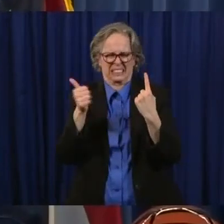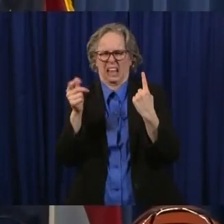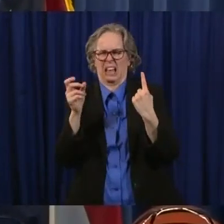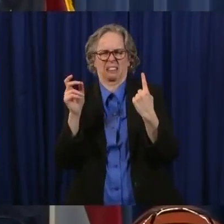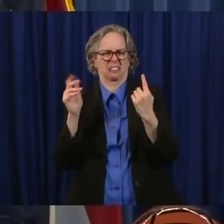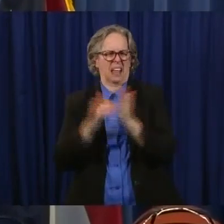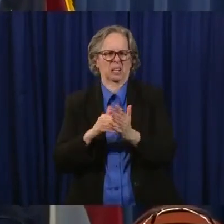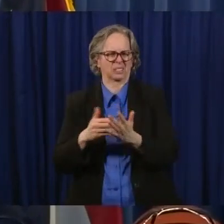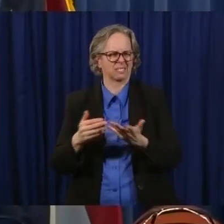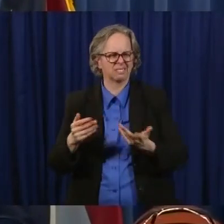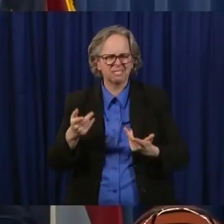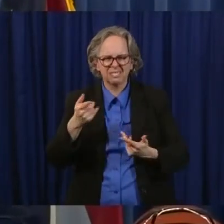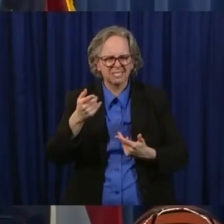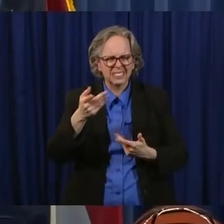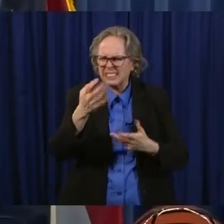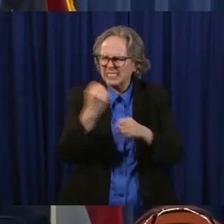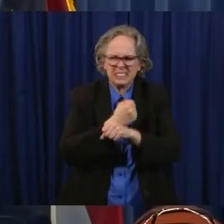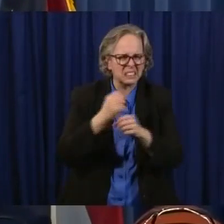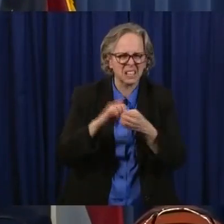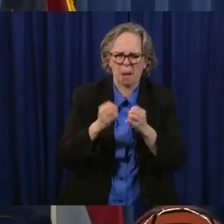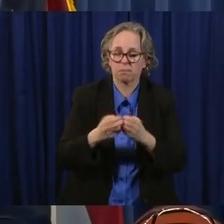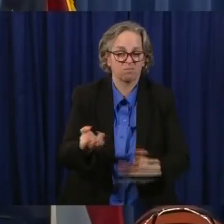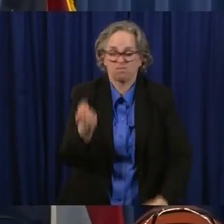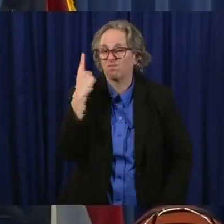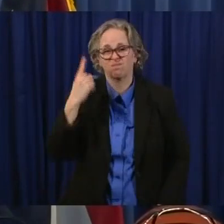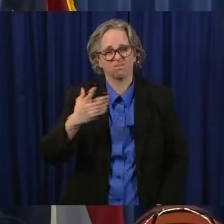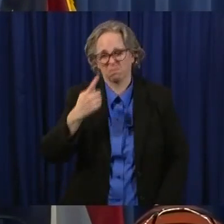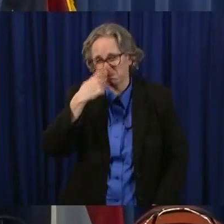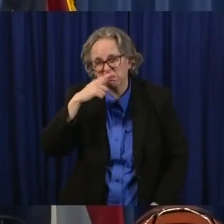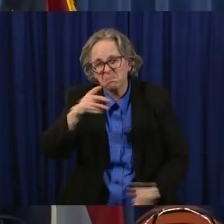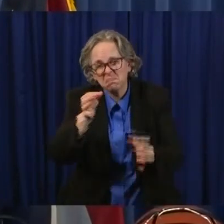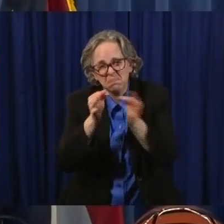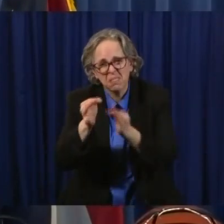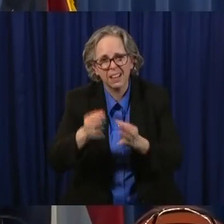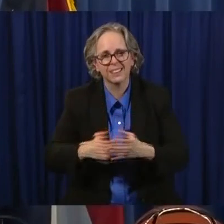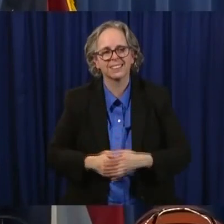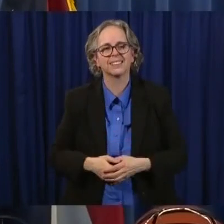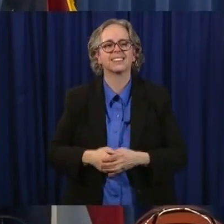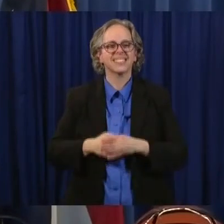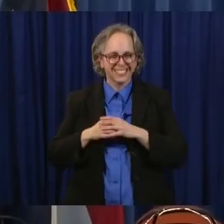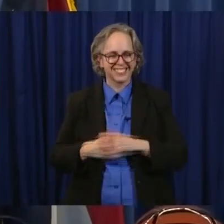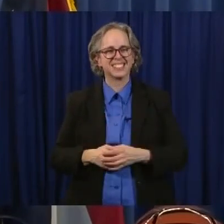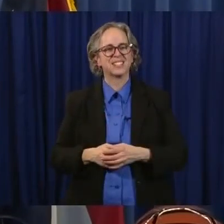DOCTOR, I DIDN'T UNDERSTAND AT LEAST THE ONE IN 10,000. I DIDN'T GET THAT AT ALL.